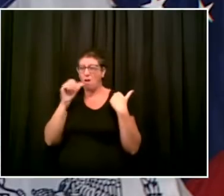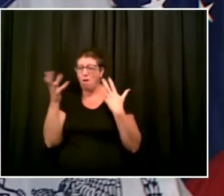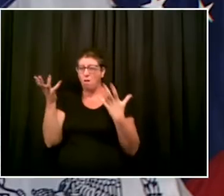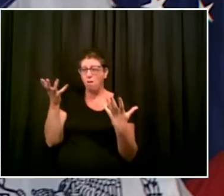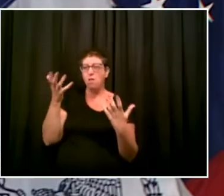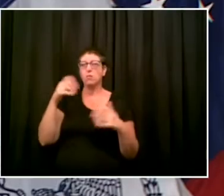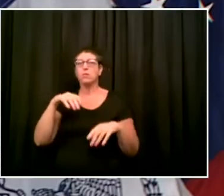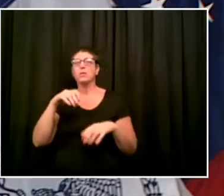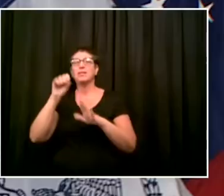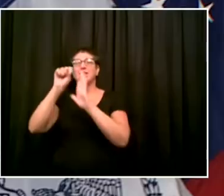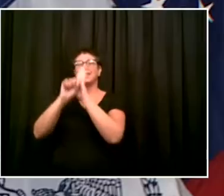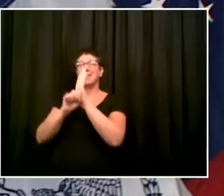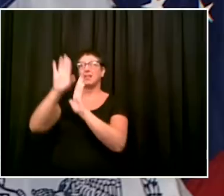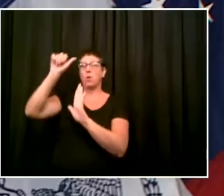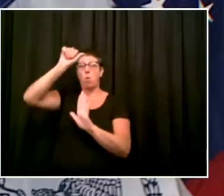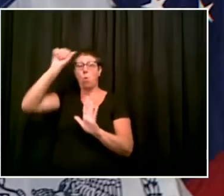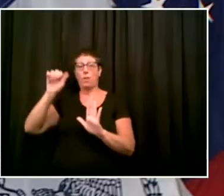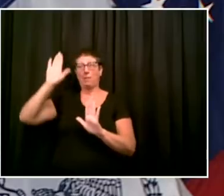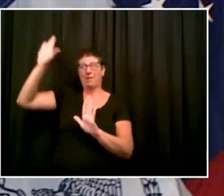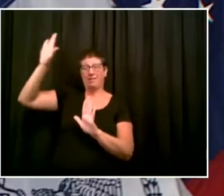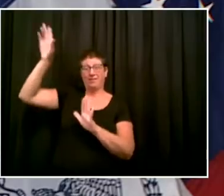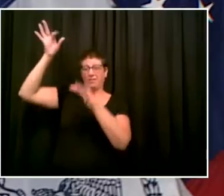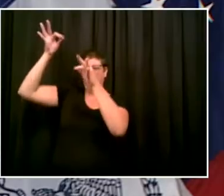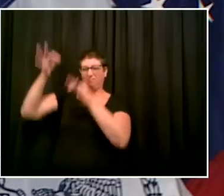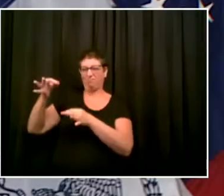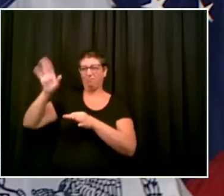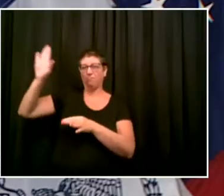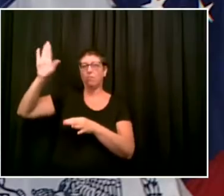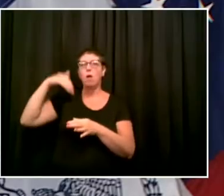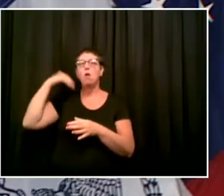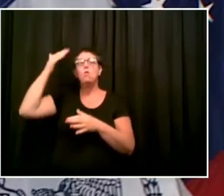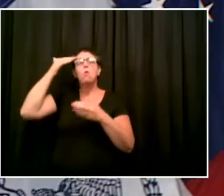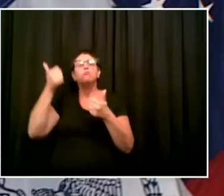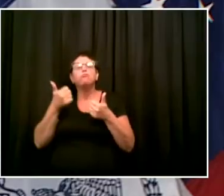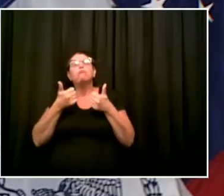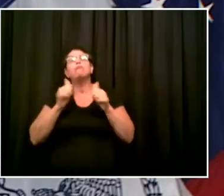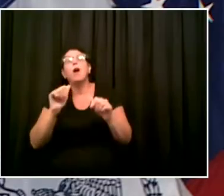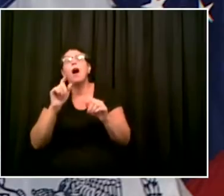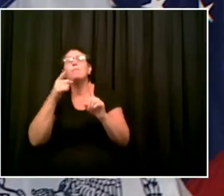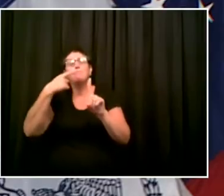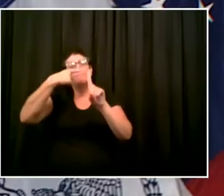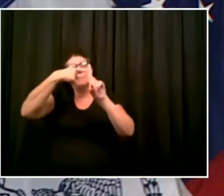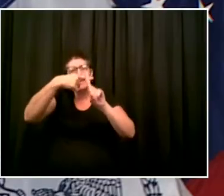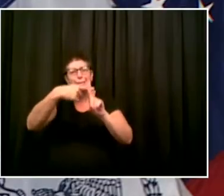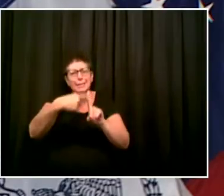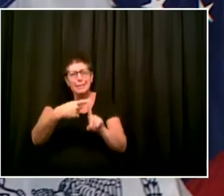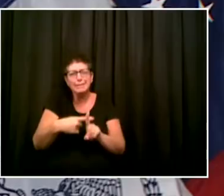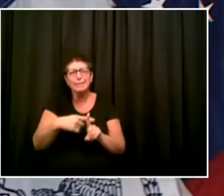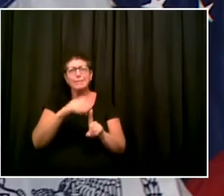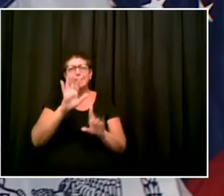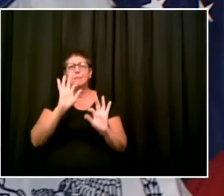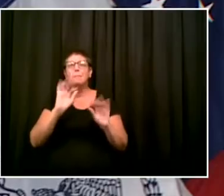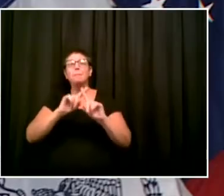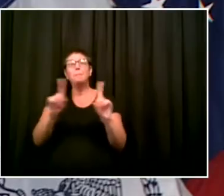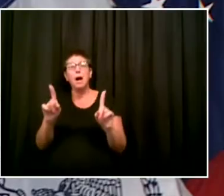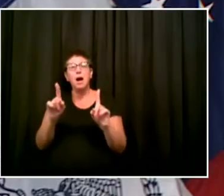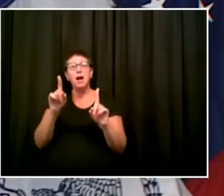WORKED WITH THE STATE ON THIS. THE TIMING HAPPENED TO CORRELATE EXACTLY TO THE